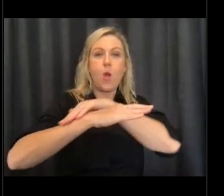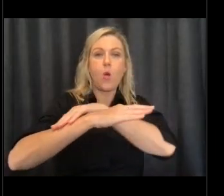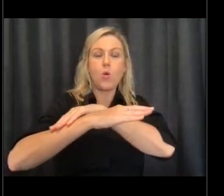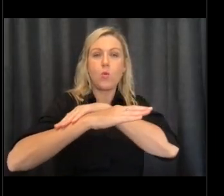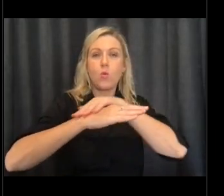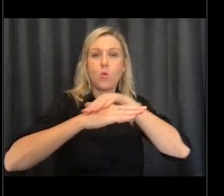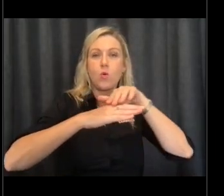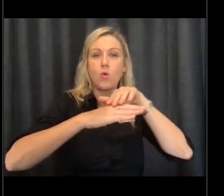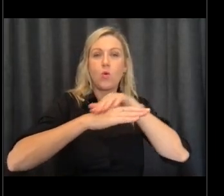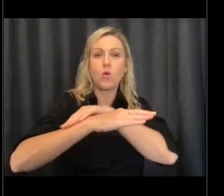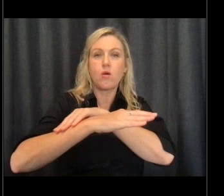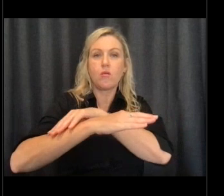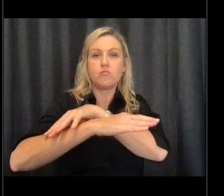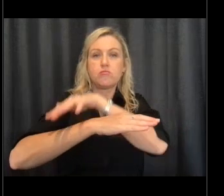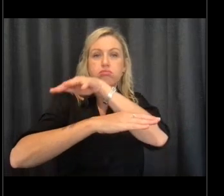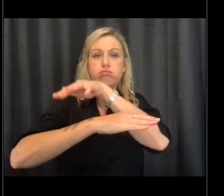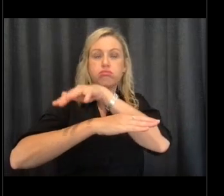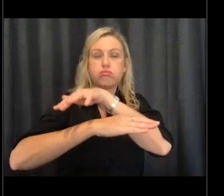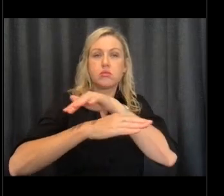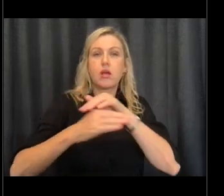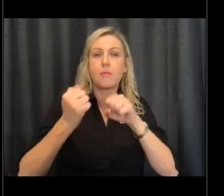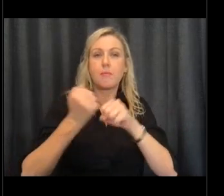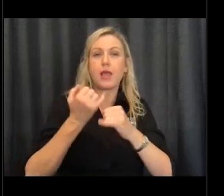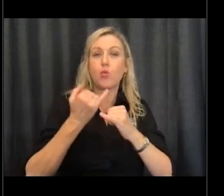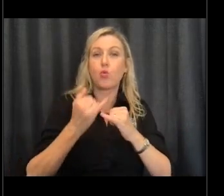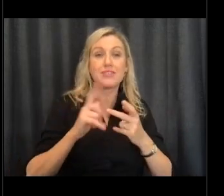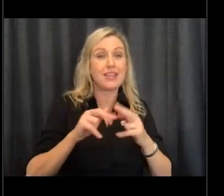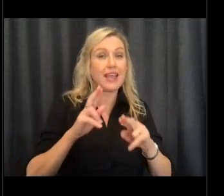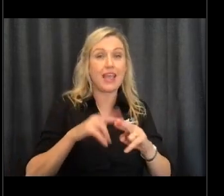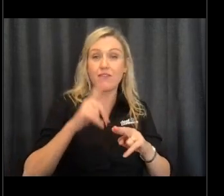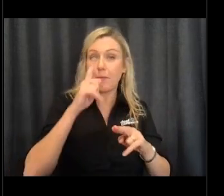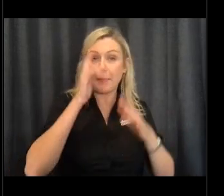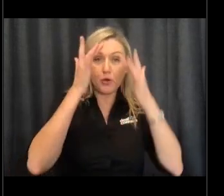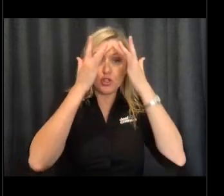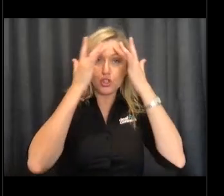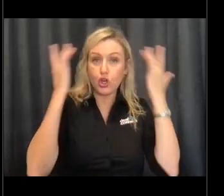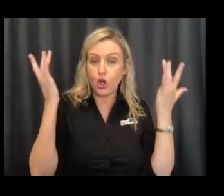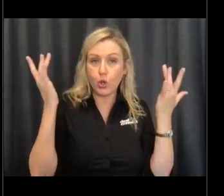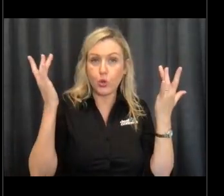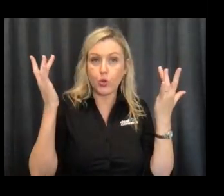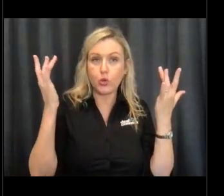Now, if they had no way of knowing and that becomes quite difficult but the responsibility